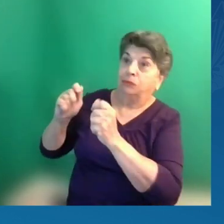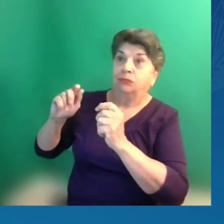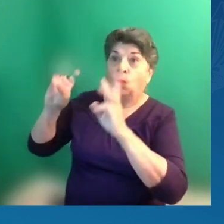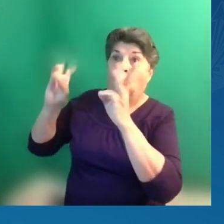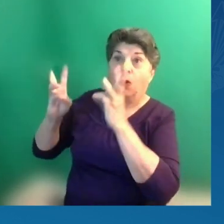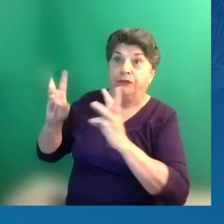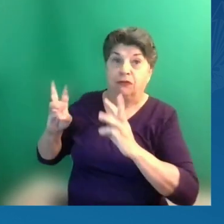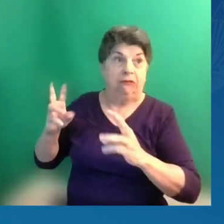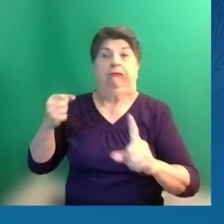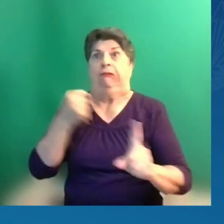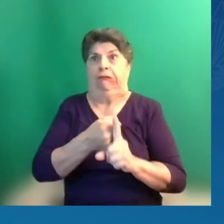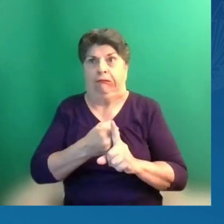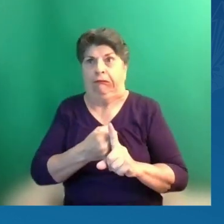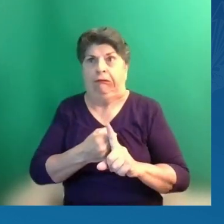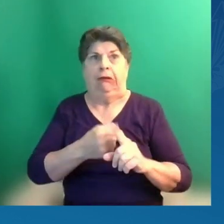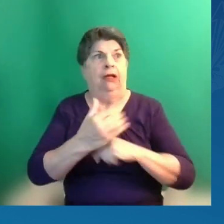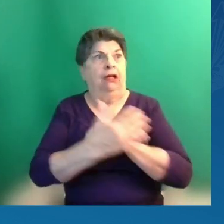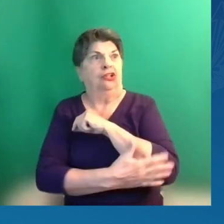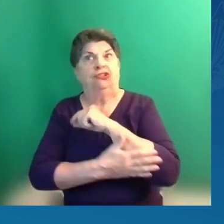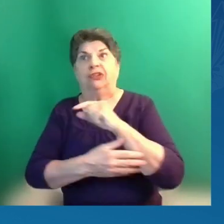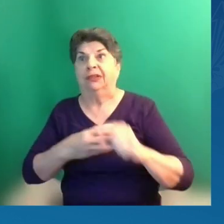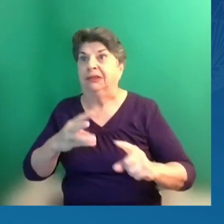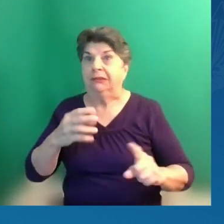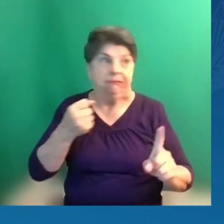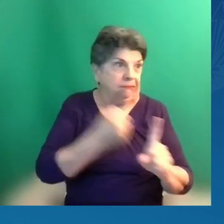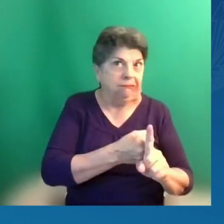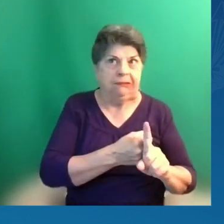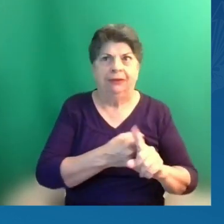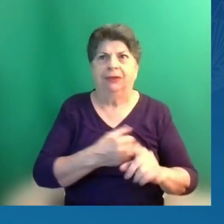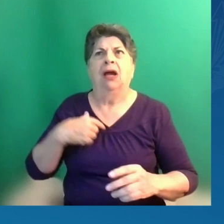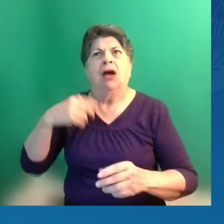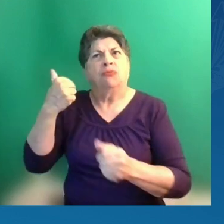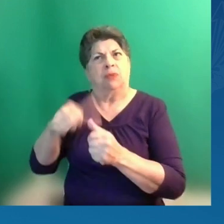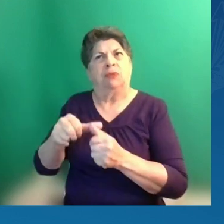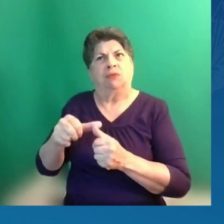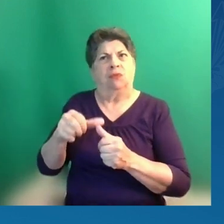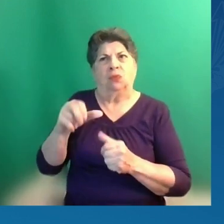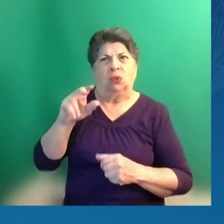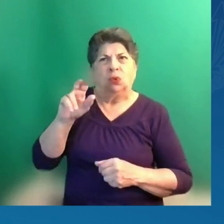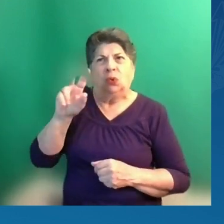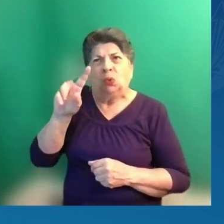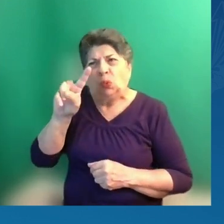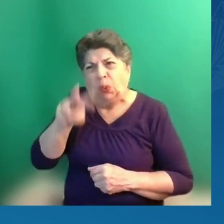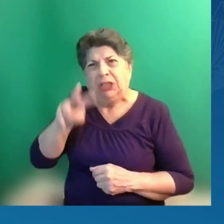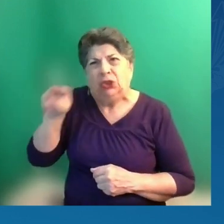not 20 years ago, but 22 years ago, in 2000, at a time when most of the world